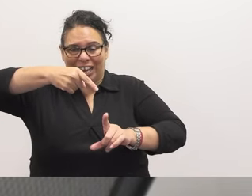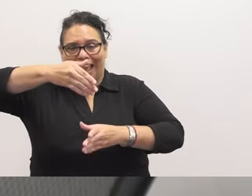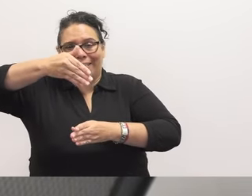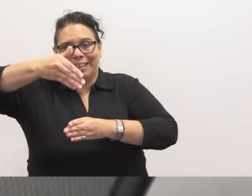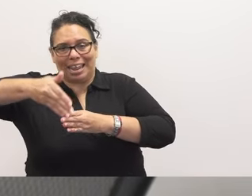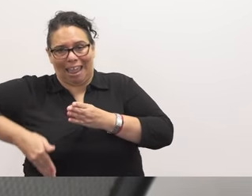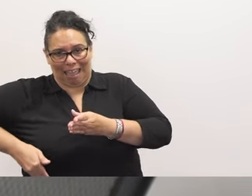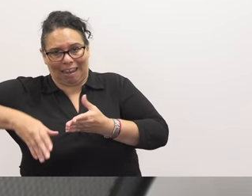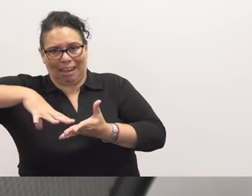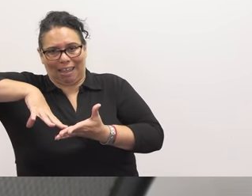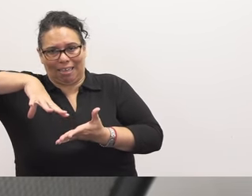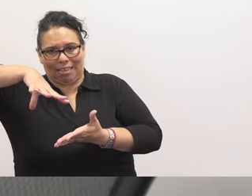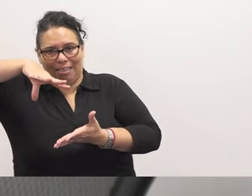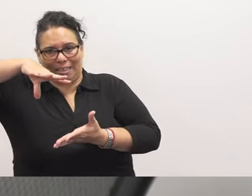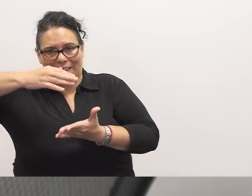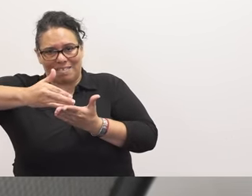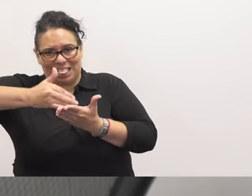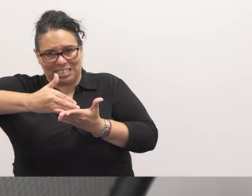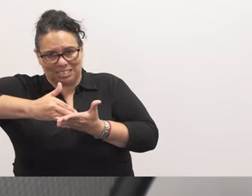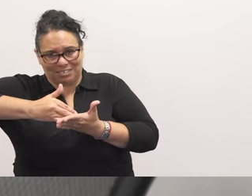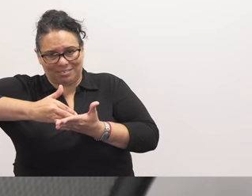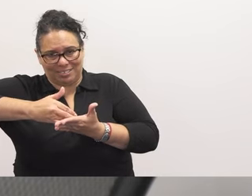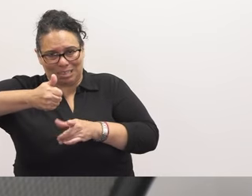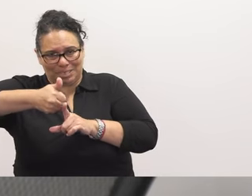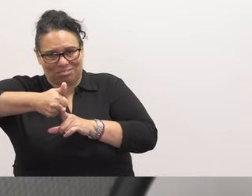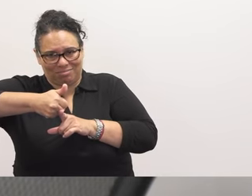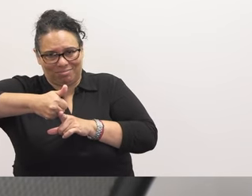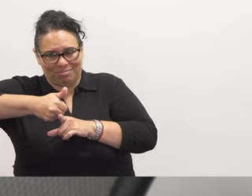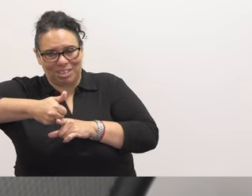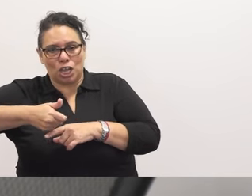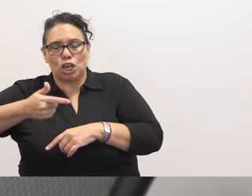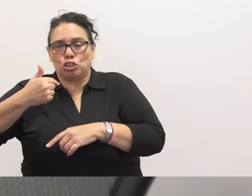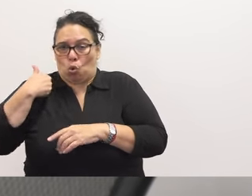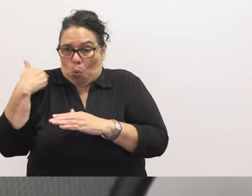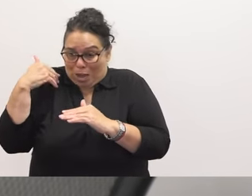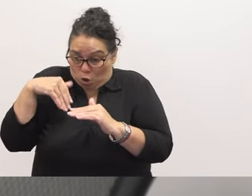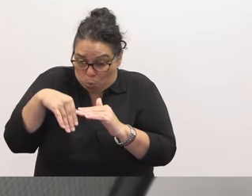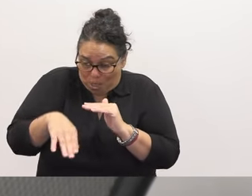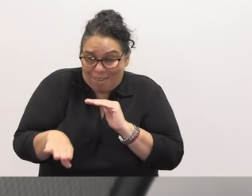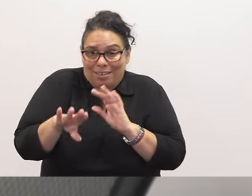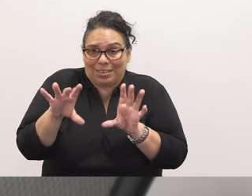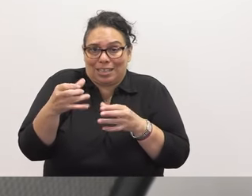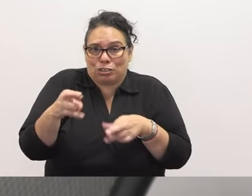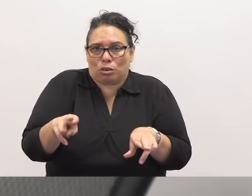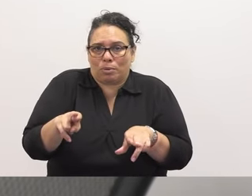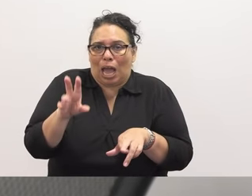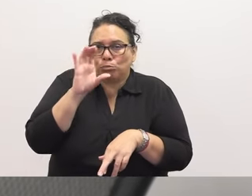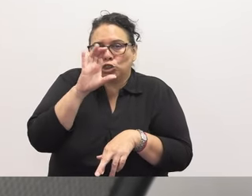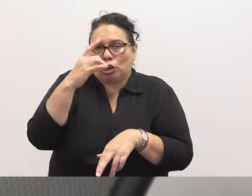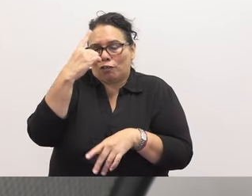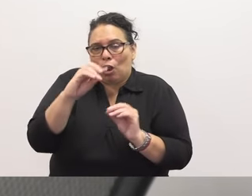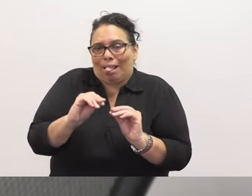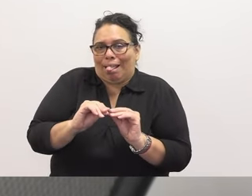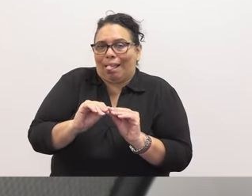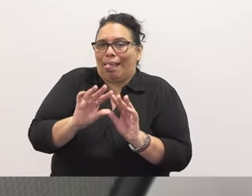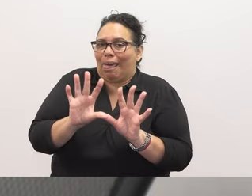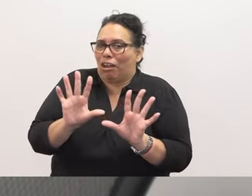So when I go into a classroom, I'm looking for clarity. That's the number one answer. Because the more clear we are with ourselves